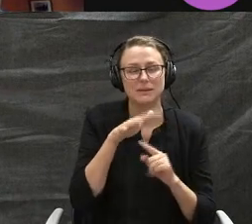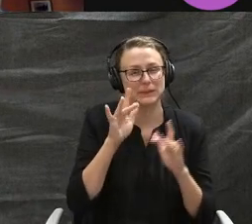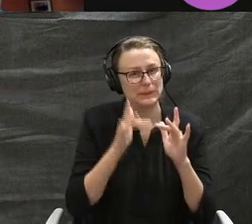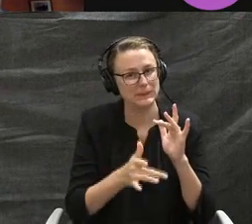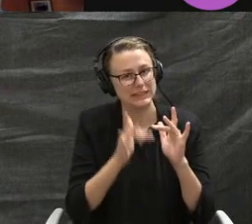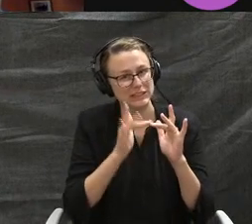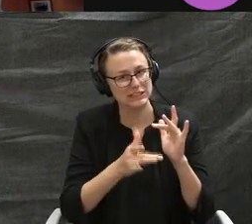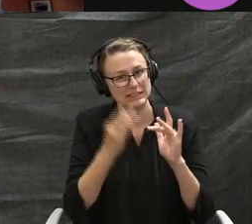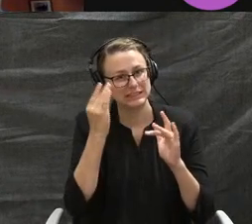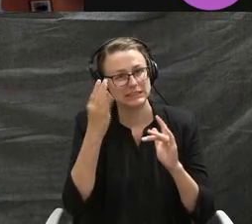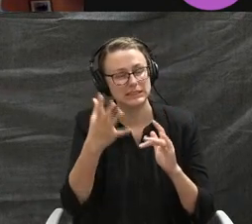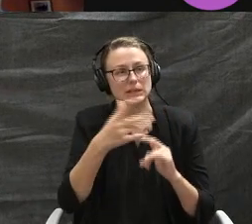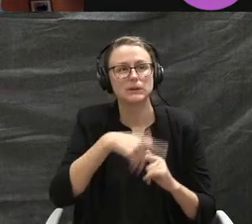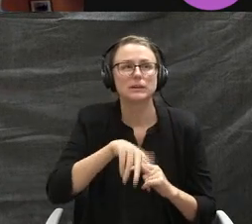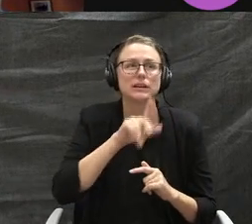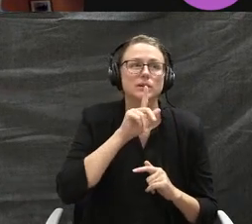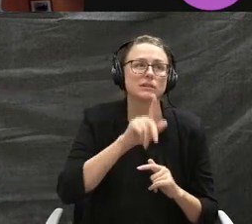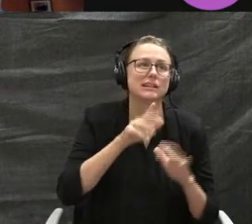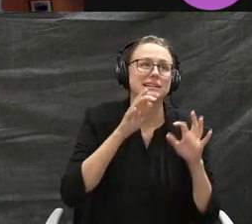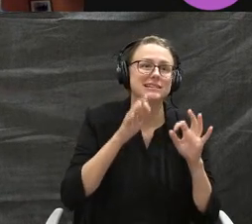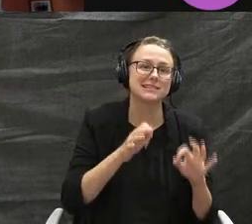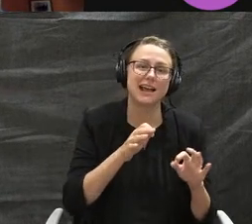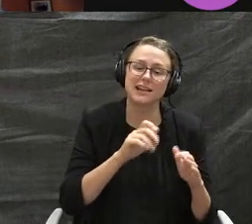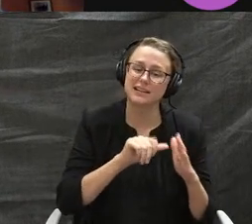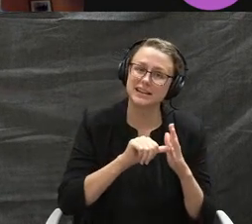Dear Lord, really exciting, intense focus on this.